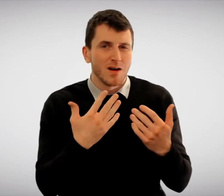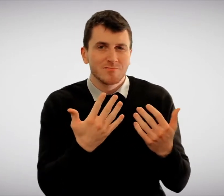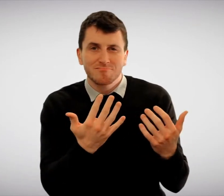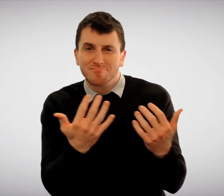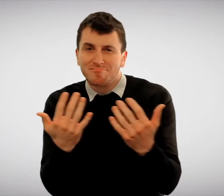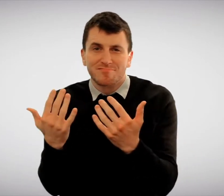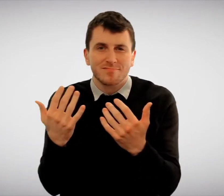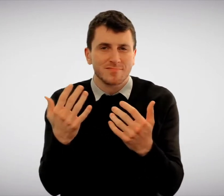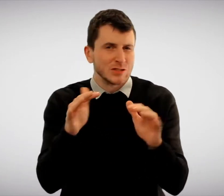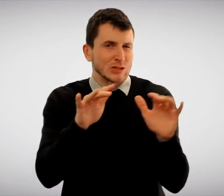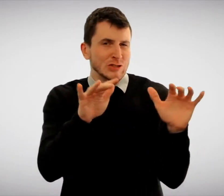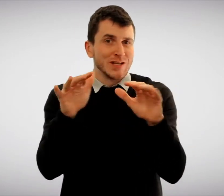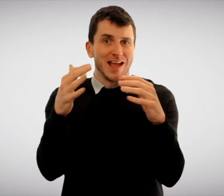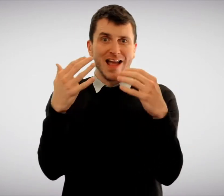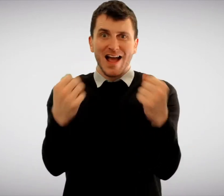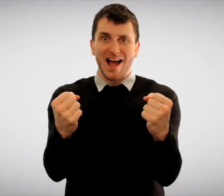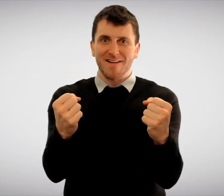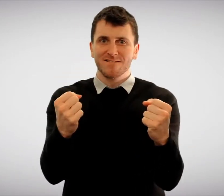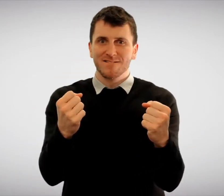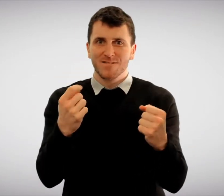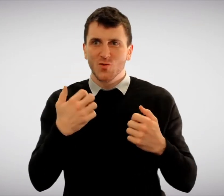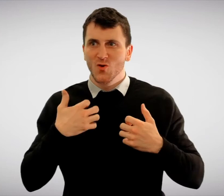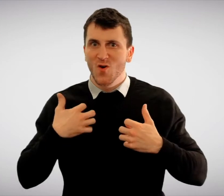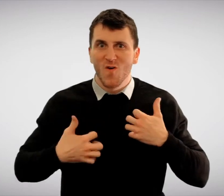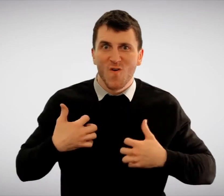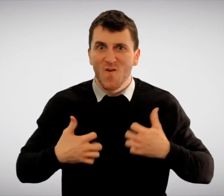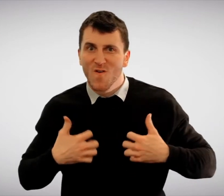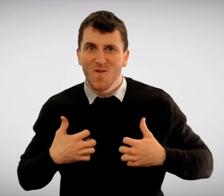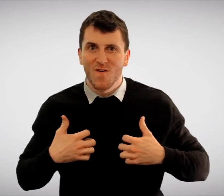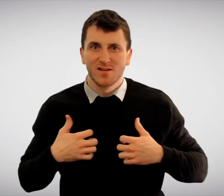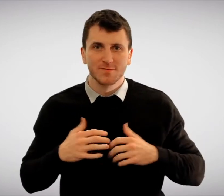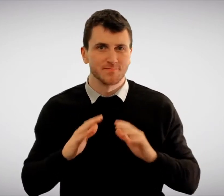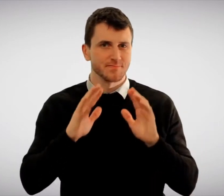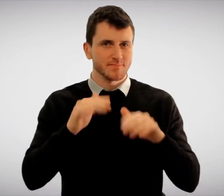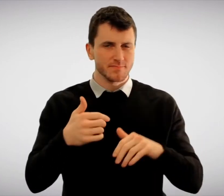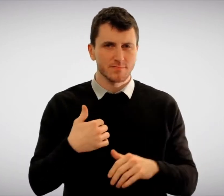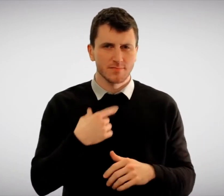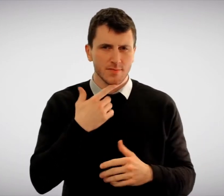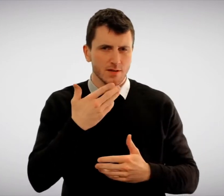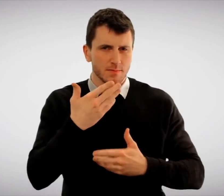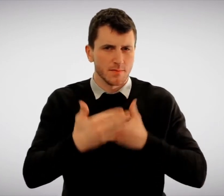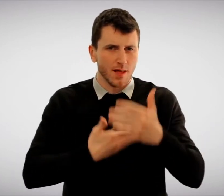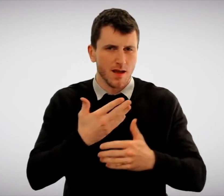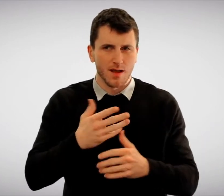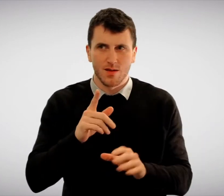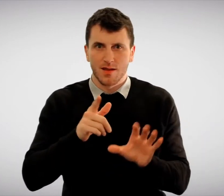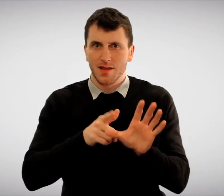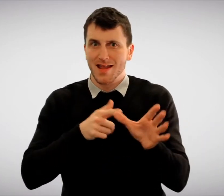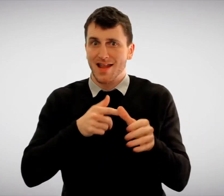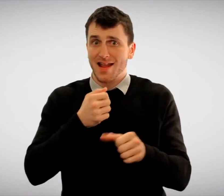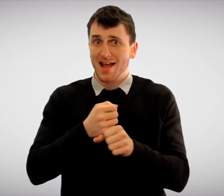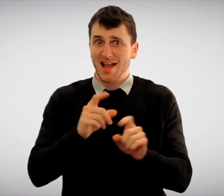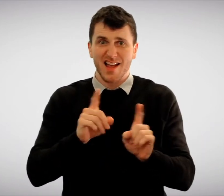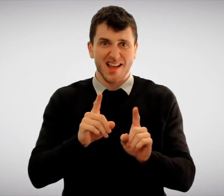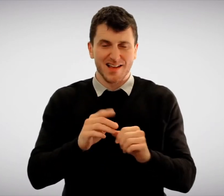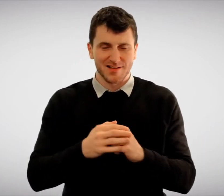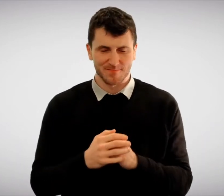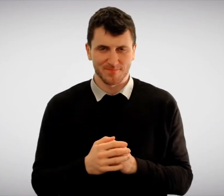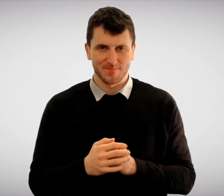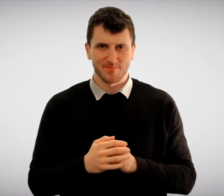I’m sure there are plenty more of you out there who have a passion for this kind of thing. Let me tell you more about the YAG.